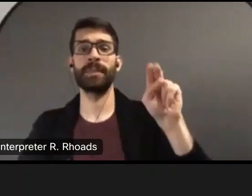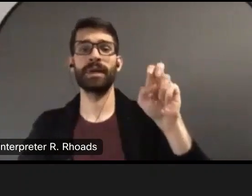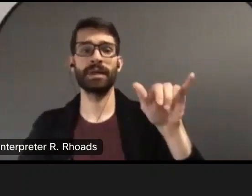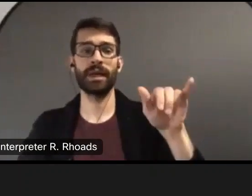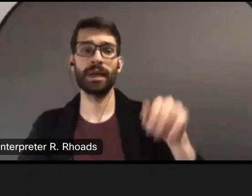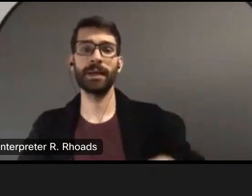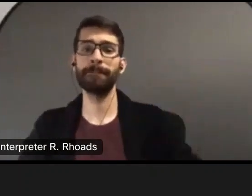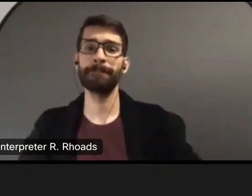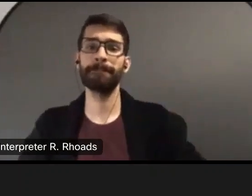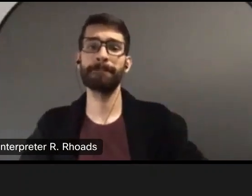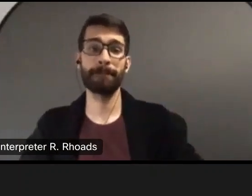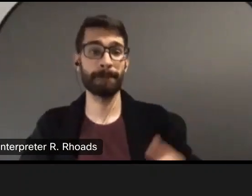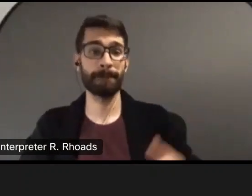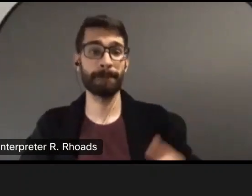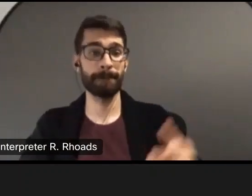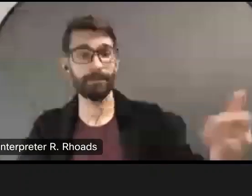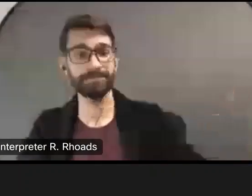I'm going to unmute you, there you go.